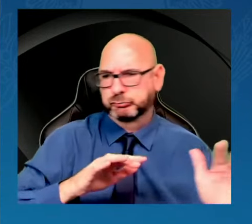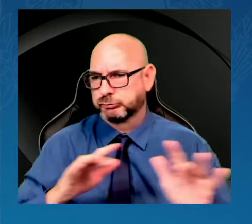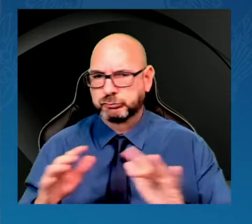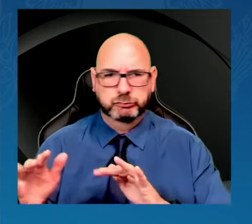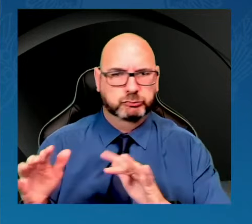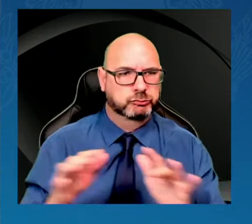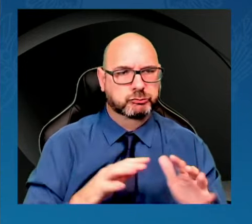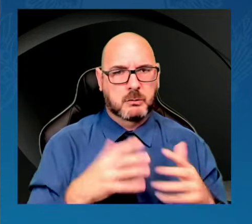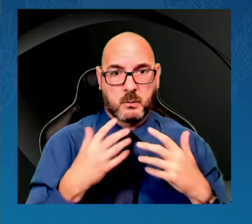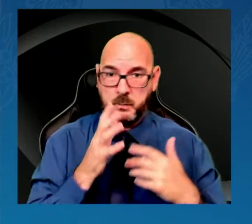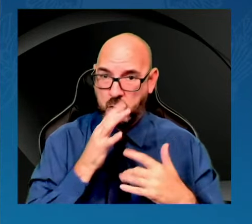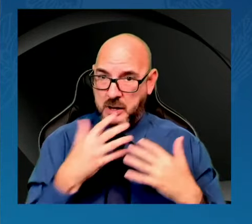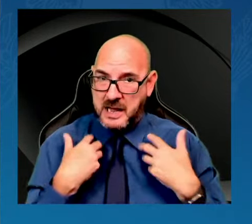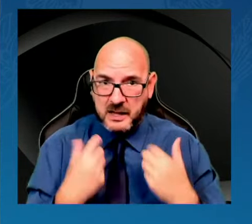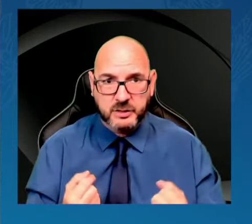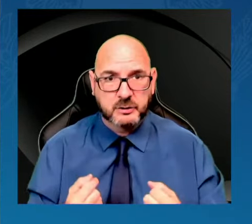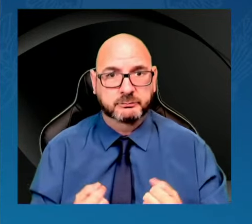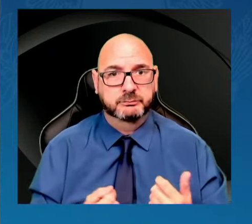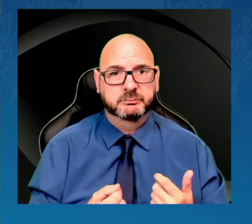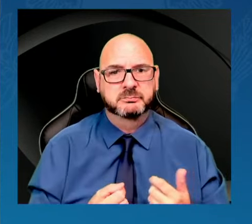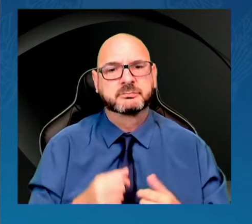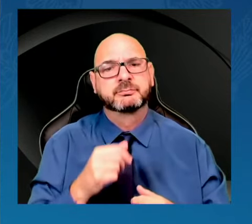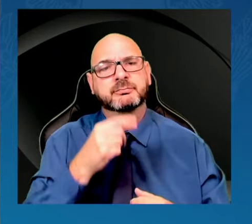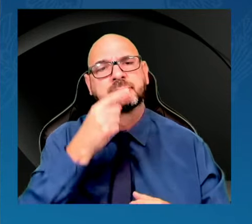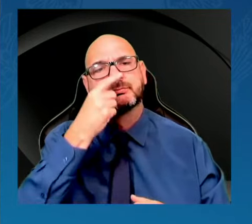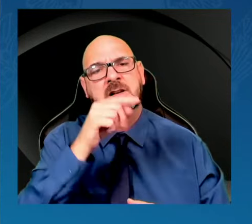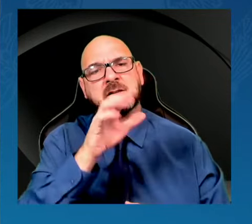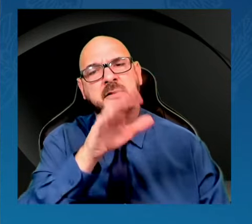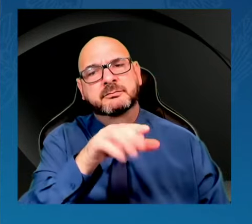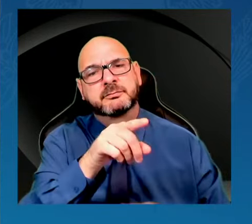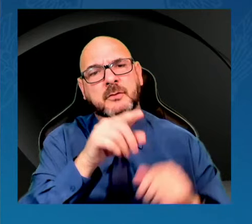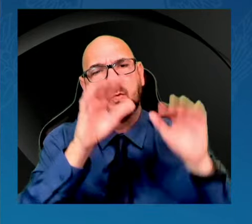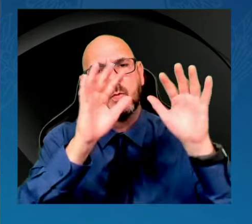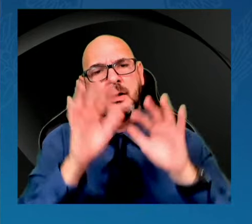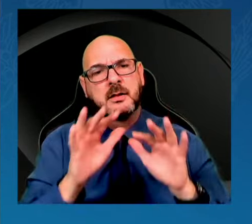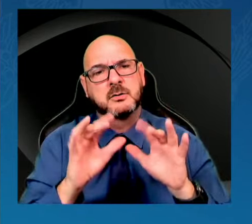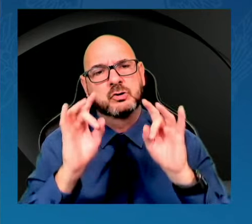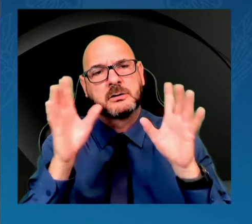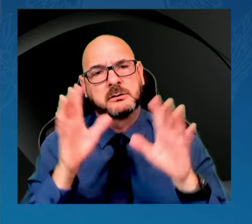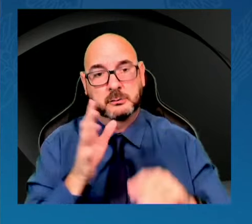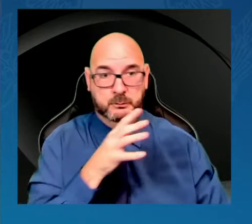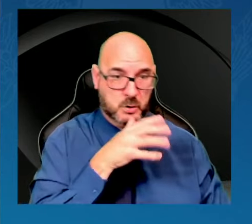of the climate crisis on mater- -- and maternal health? The Vice President: It's very significant.